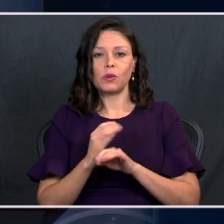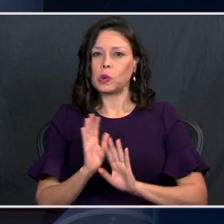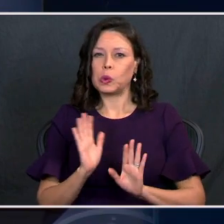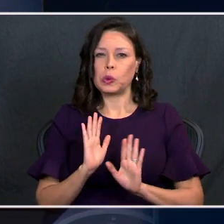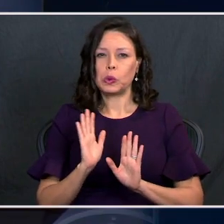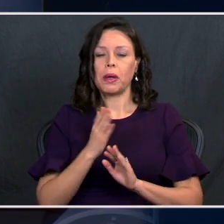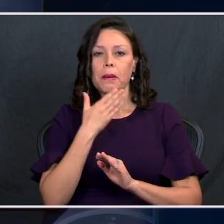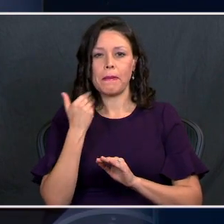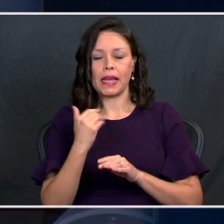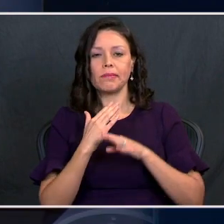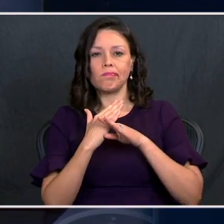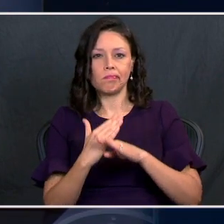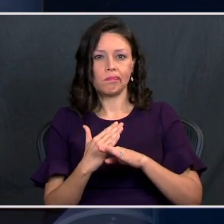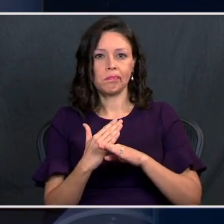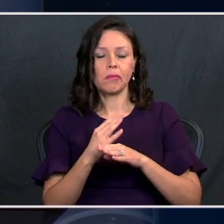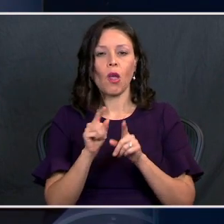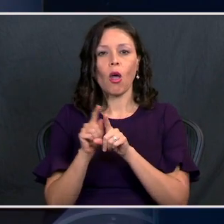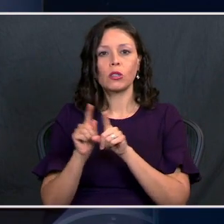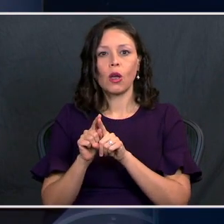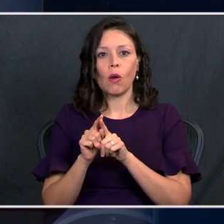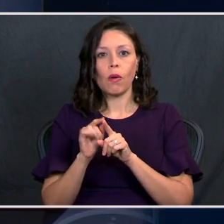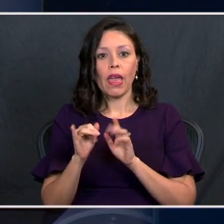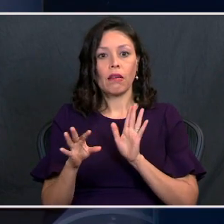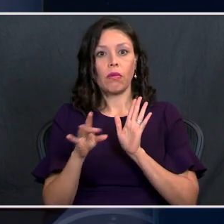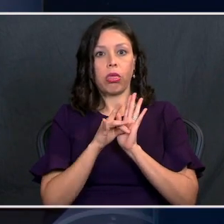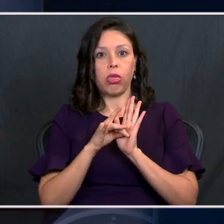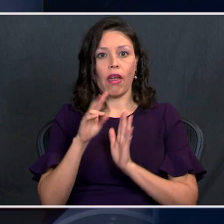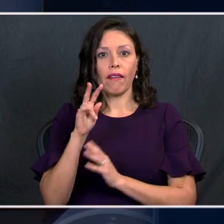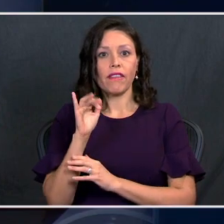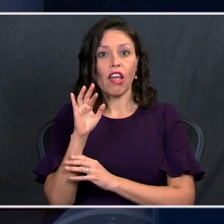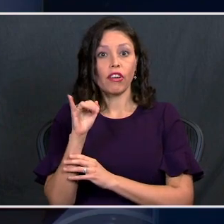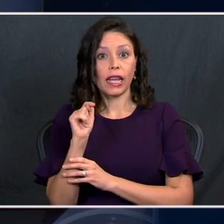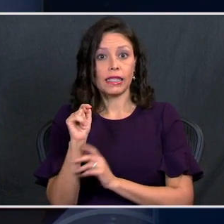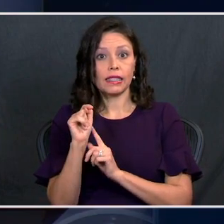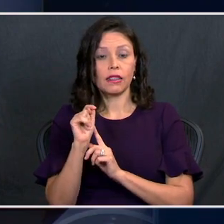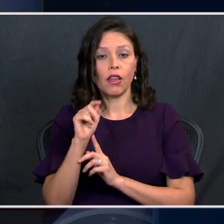And in light of the contagious variant B1351,